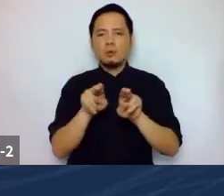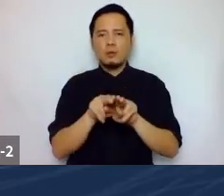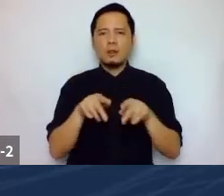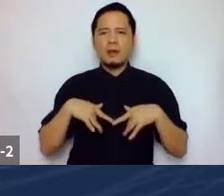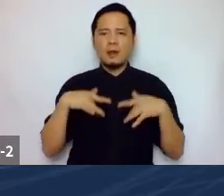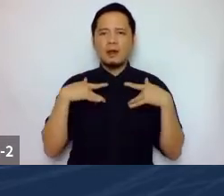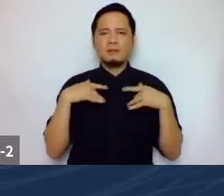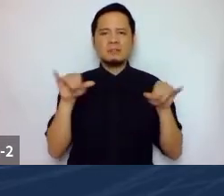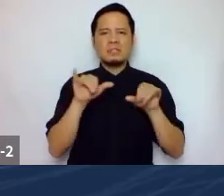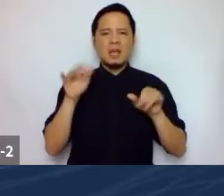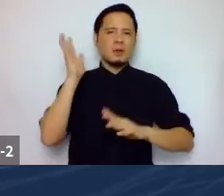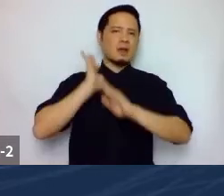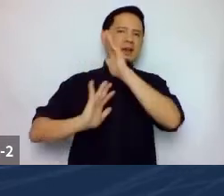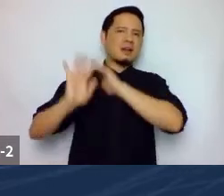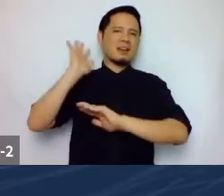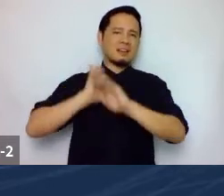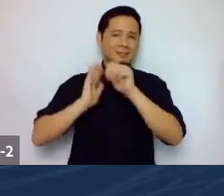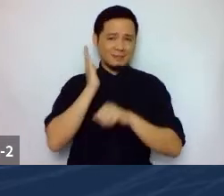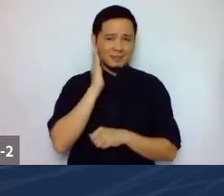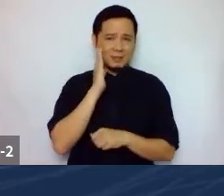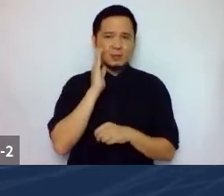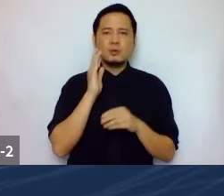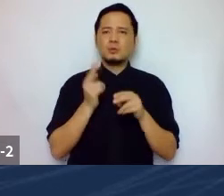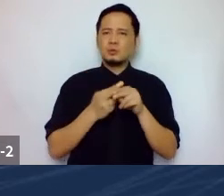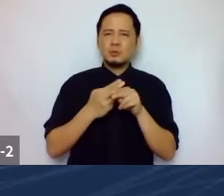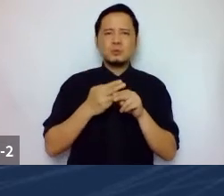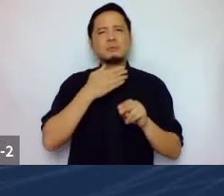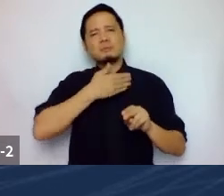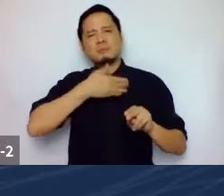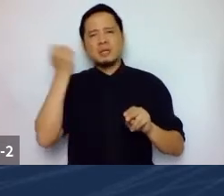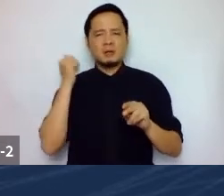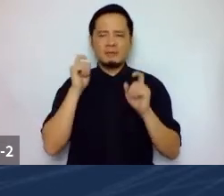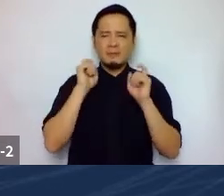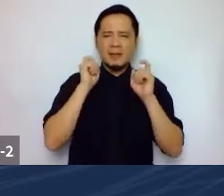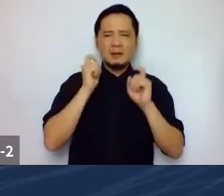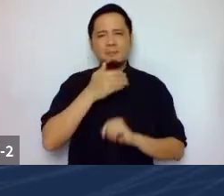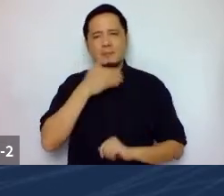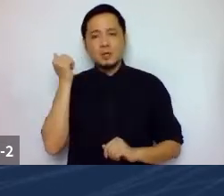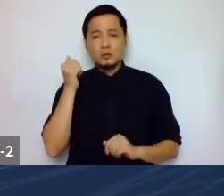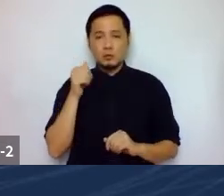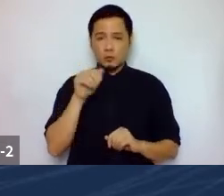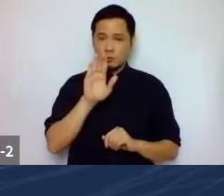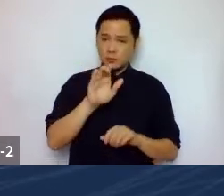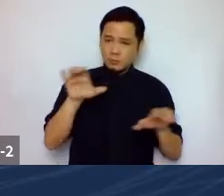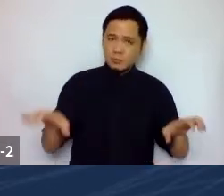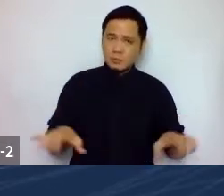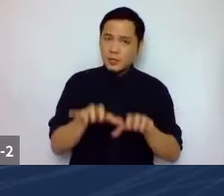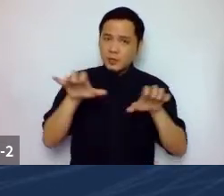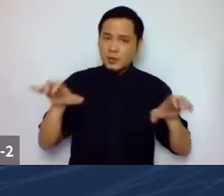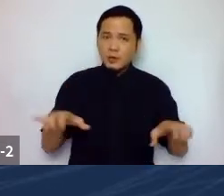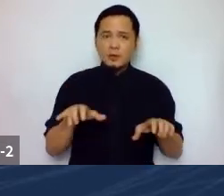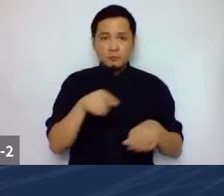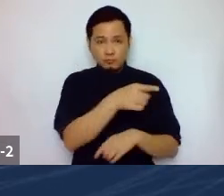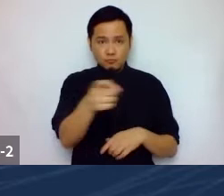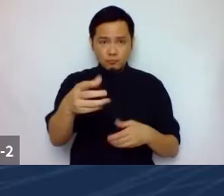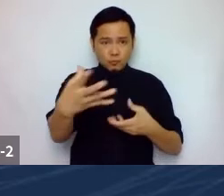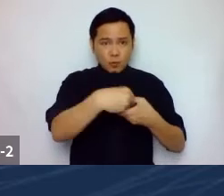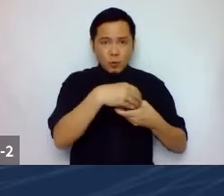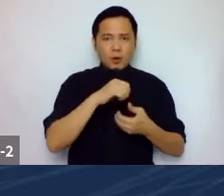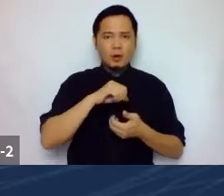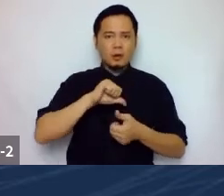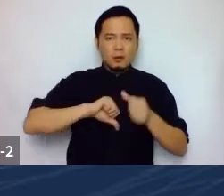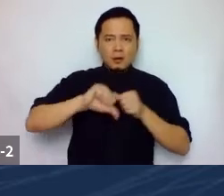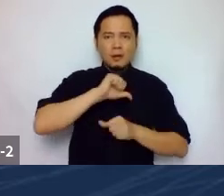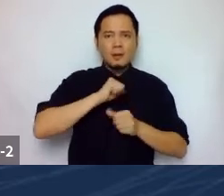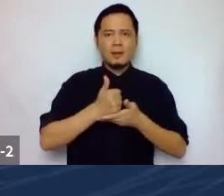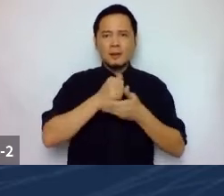The sooner the better so with all everybody’s efforts including ours, we have to help each other to achieve these goals.